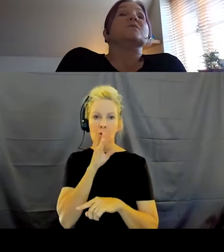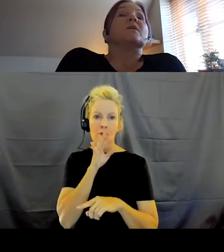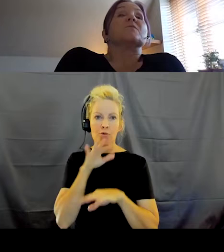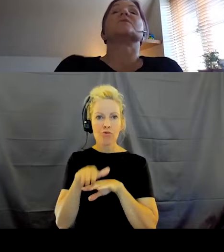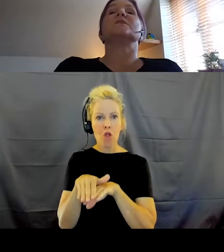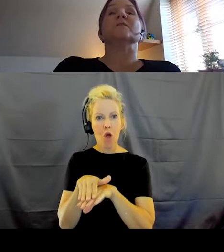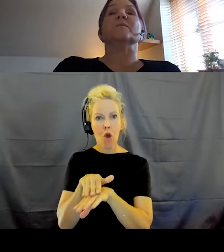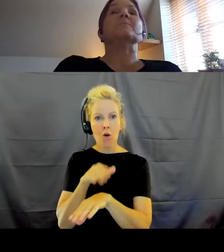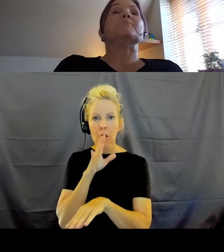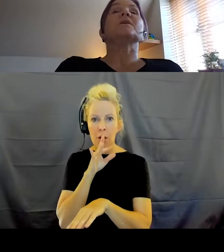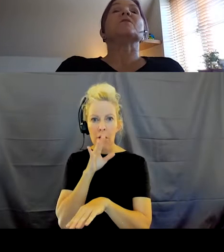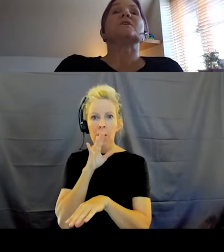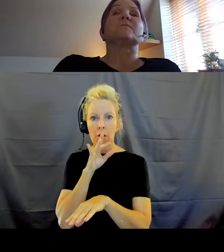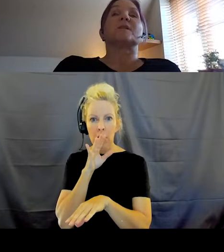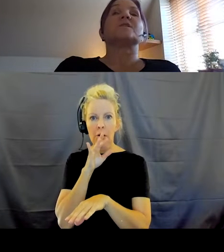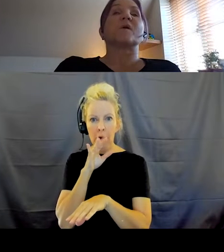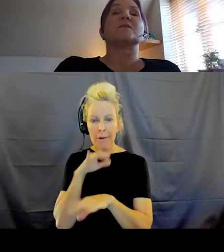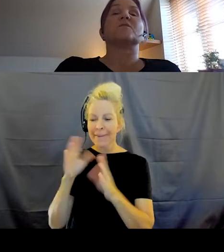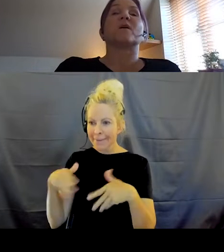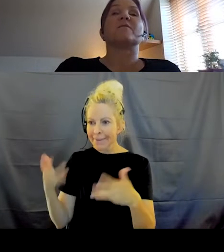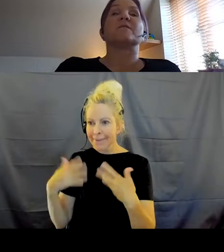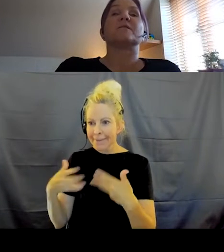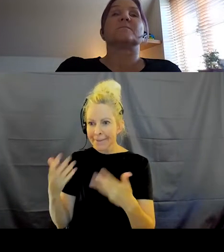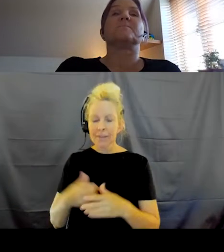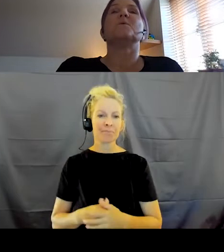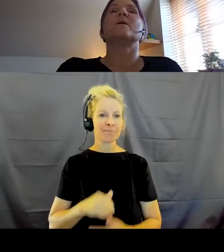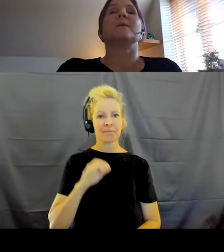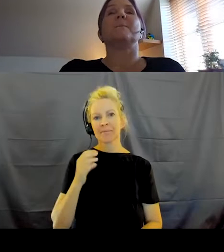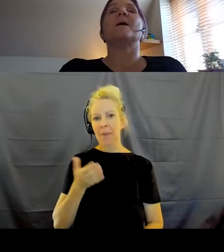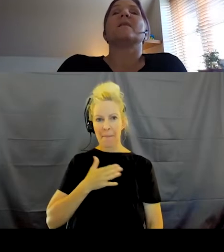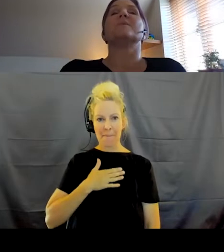do what I want to do. But knowledge that that's a personal preference. But what do I mean by the